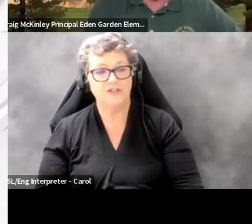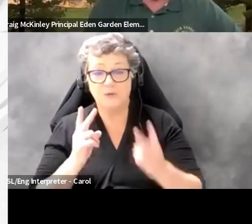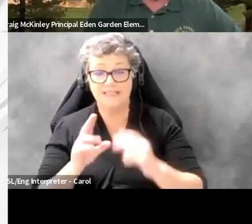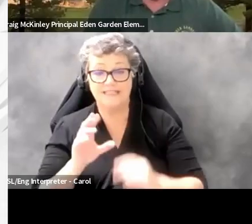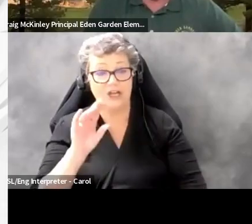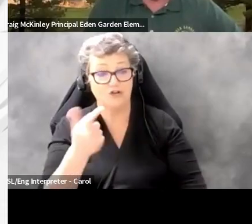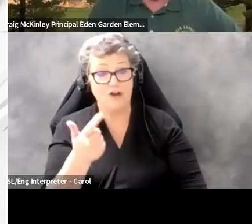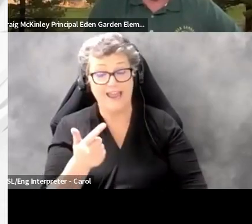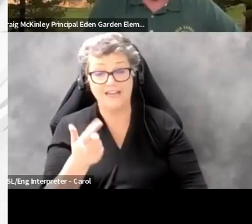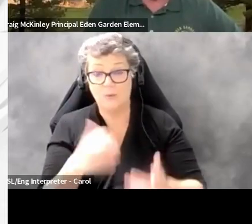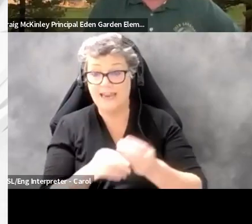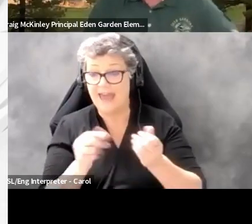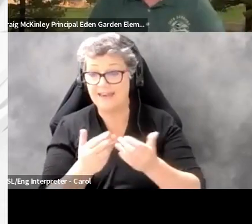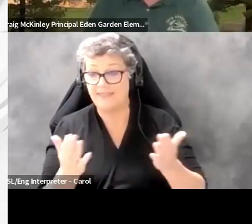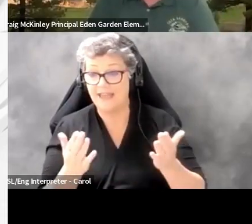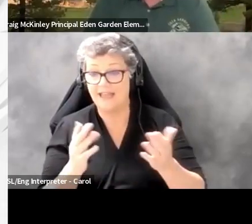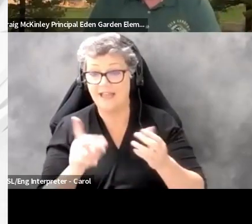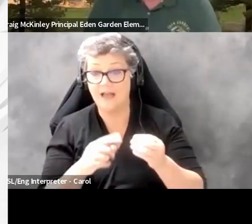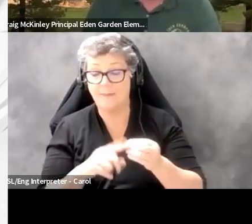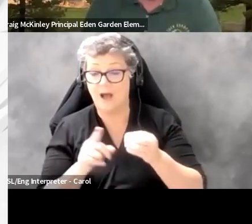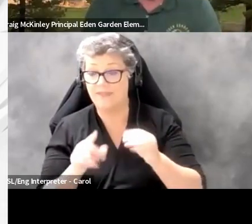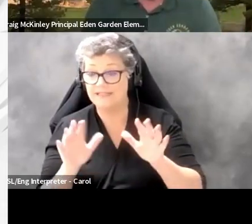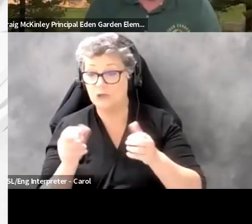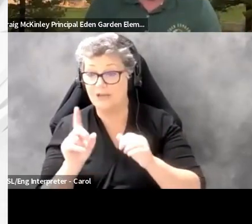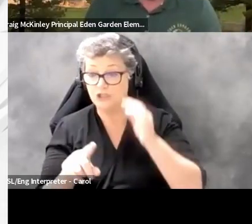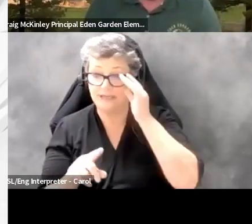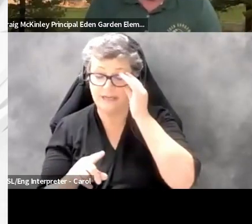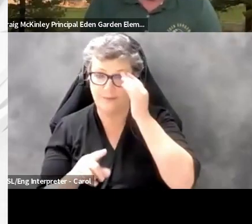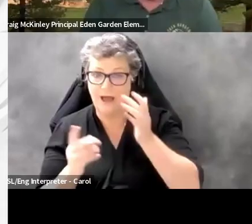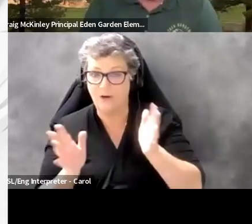you did you have anything to add on on this question about encouraging playful